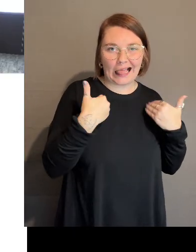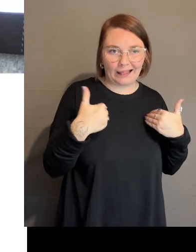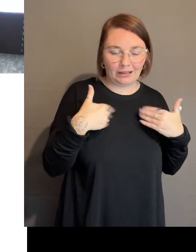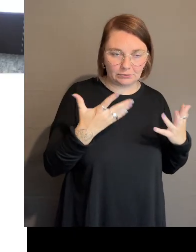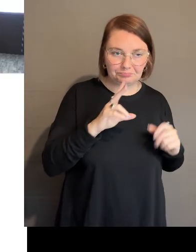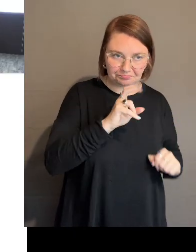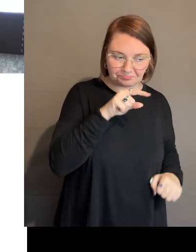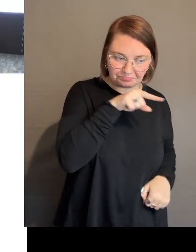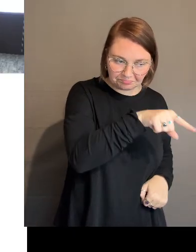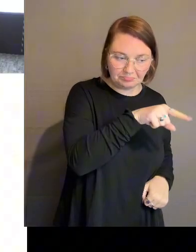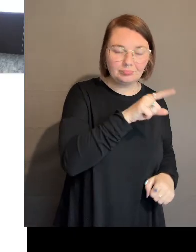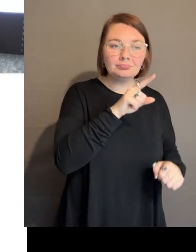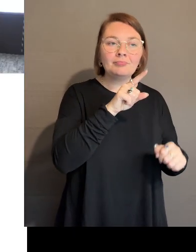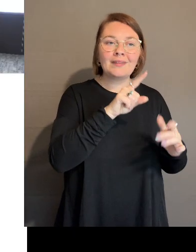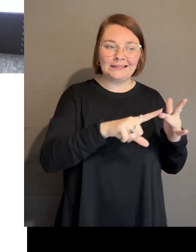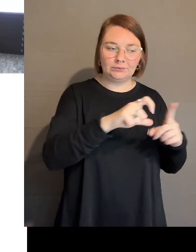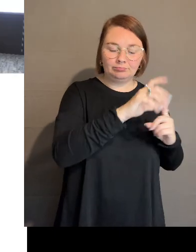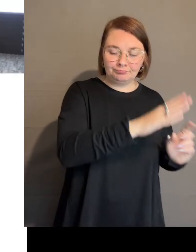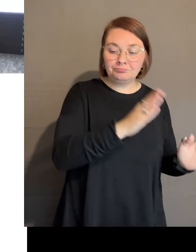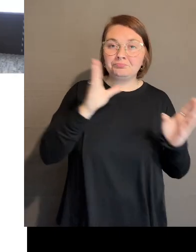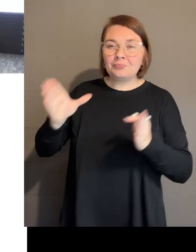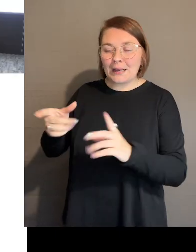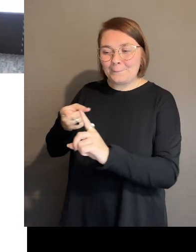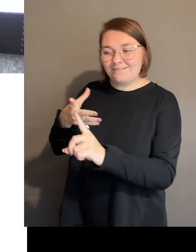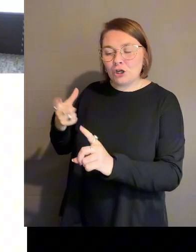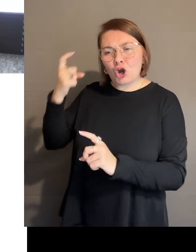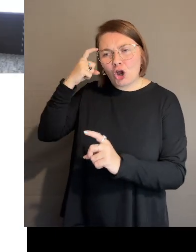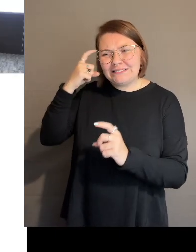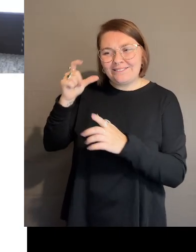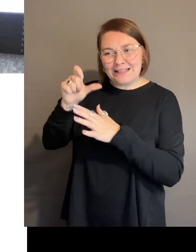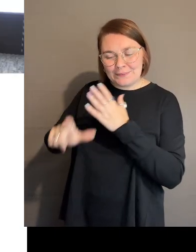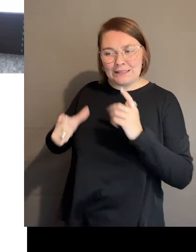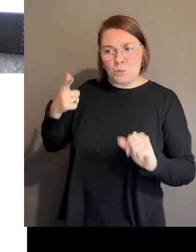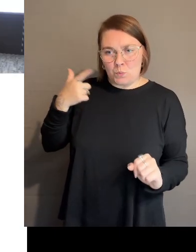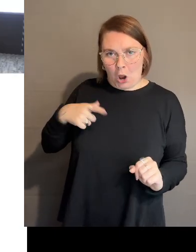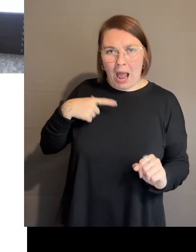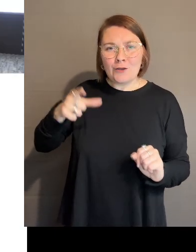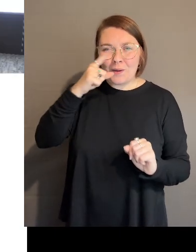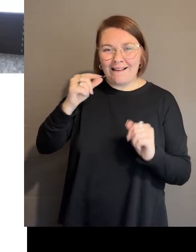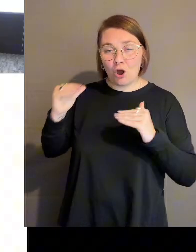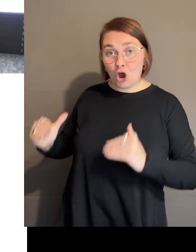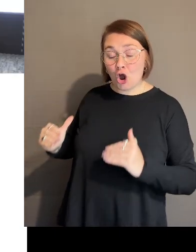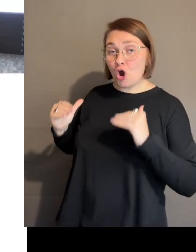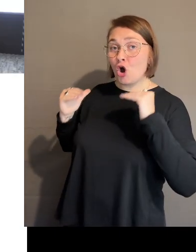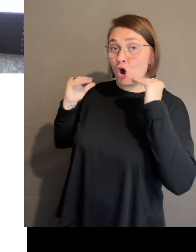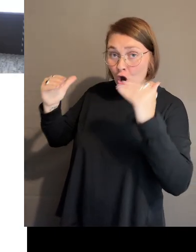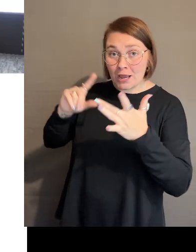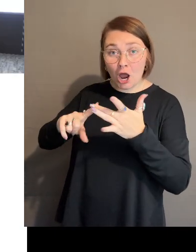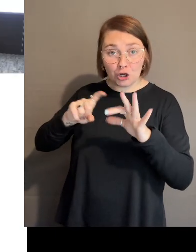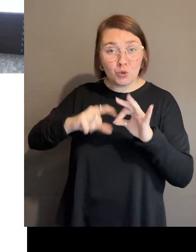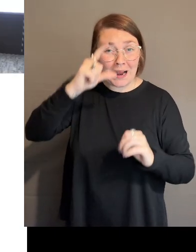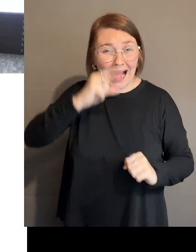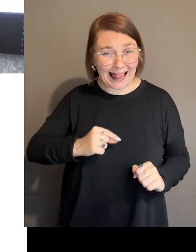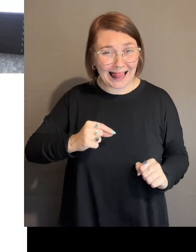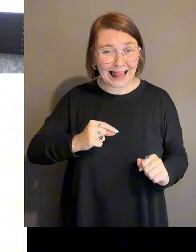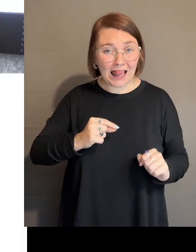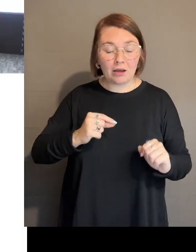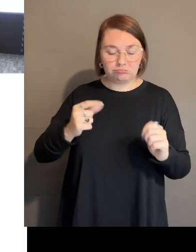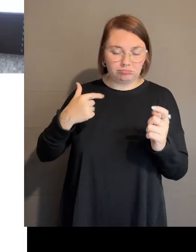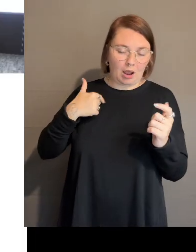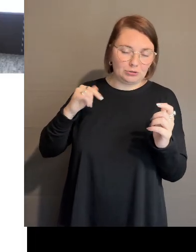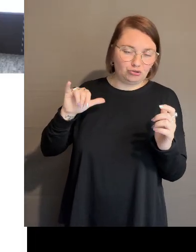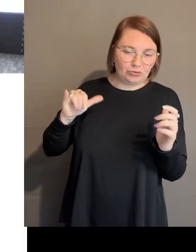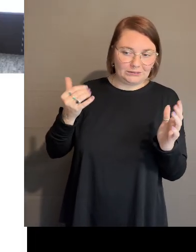Specific cognitive difficulties is different, because you can have a complete… you can have high IQ scores, and I'm just kind of…